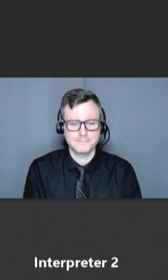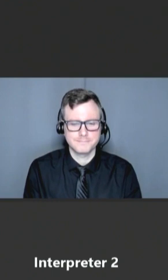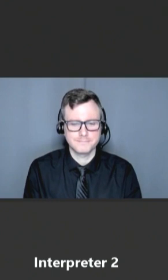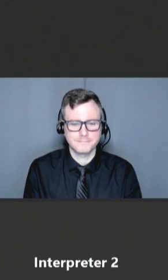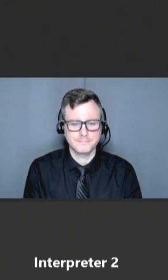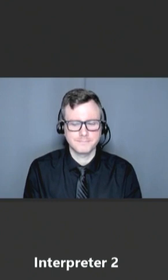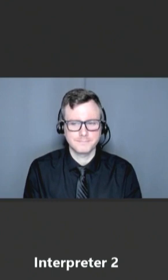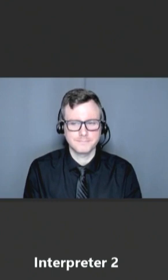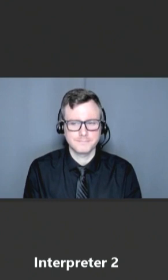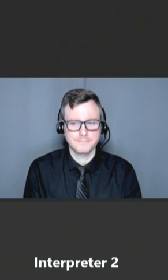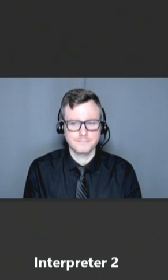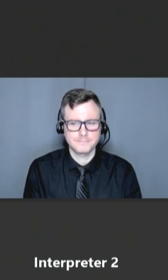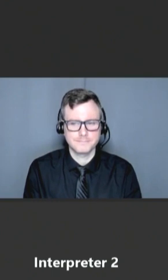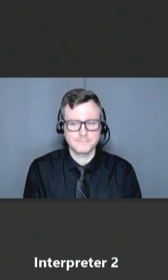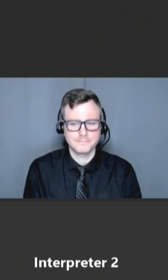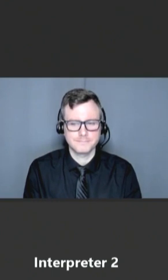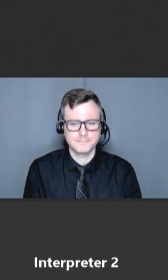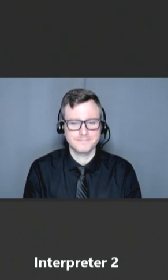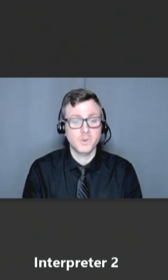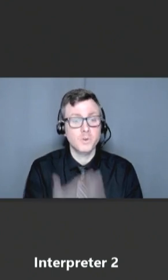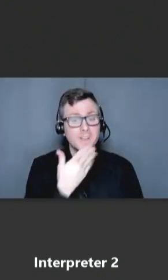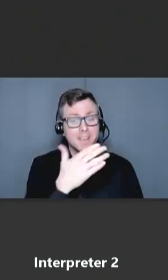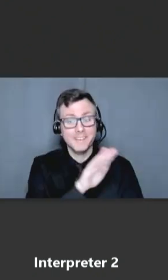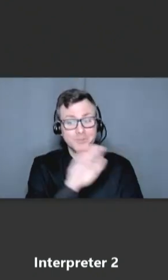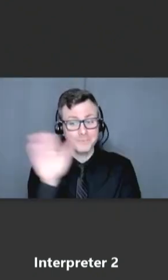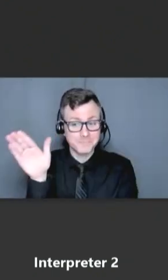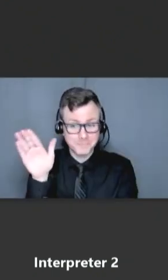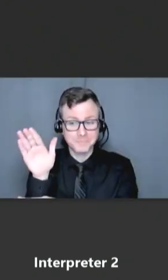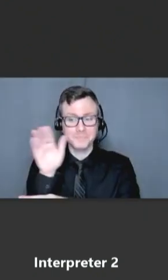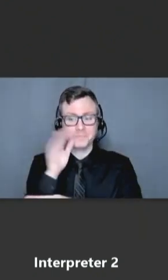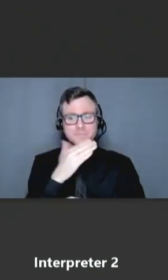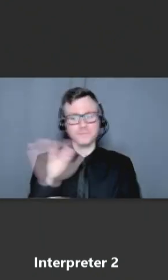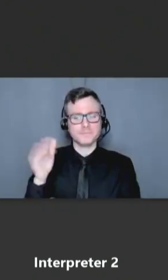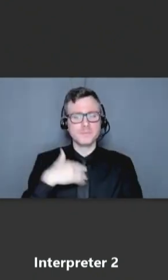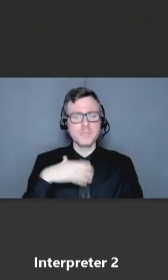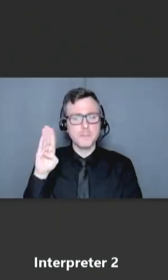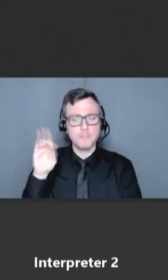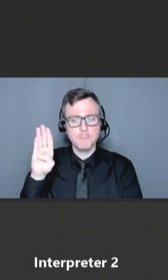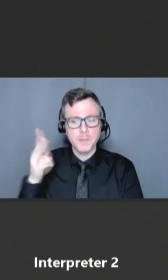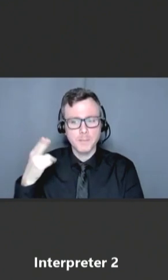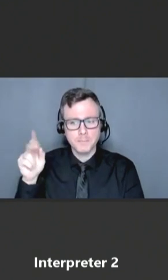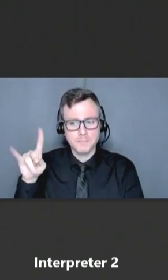Robert Hopkins: Good afternoon. I'm Dr. Bob Hopkins. I'm the chair of the National